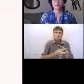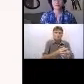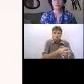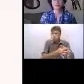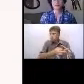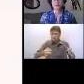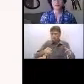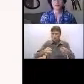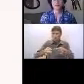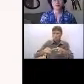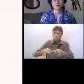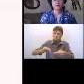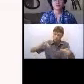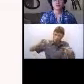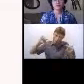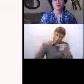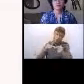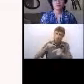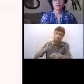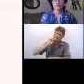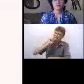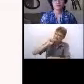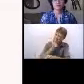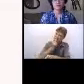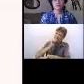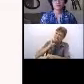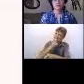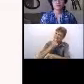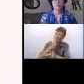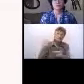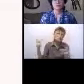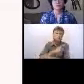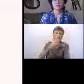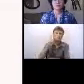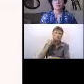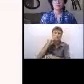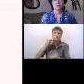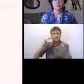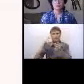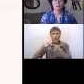so that's really important when we talk about the importance of anti-racism work is about